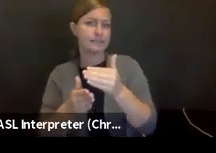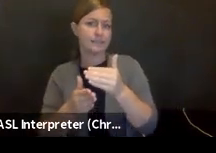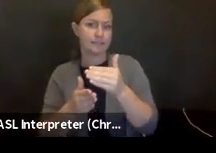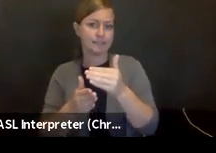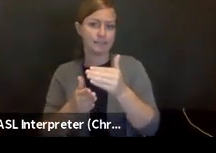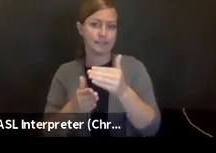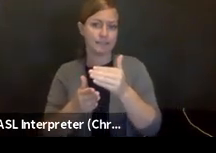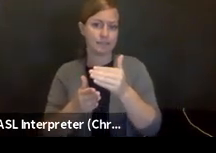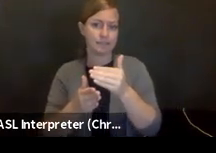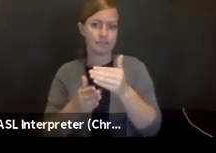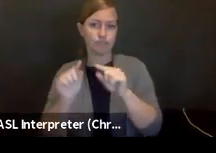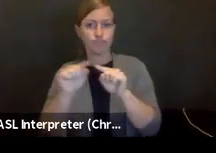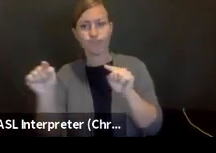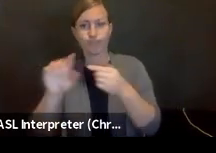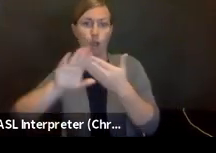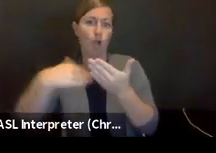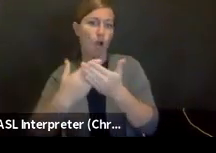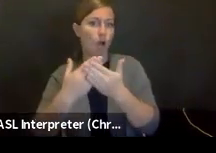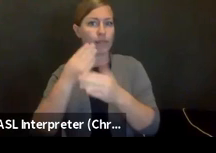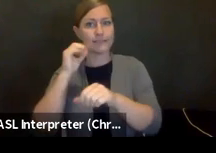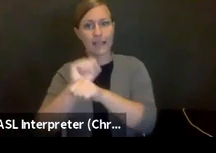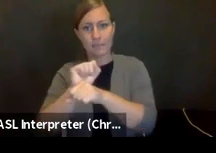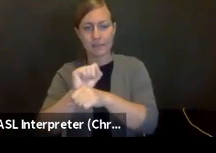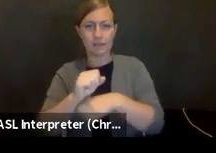ESD 189 - Amy Colburn: All assignments. So if there's things like pages are just resources.